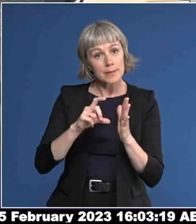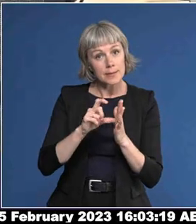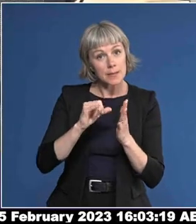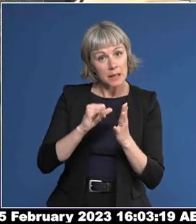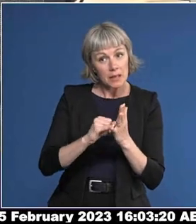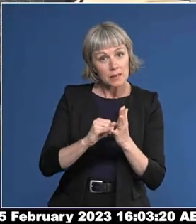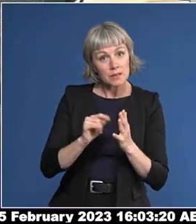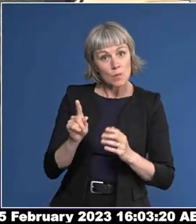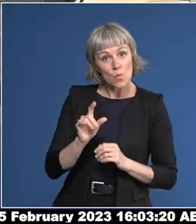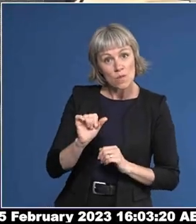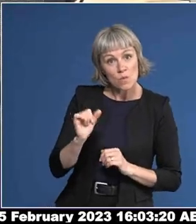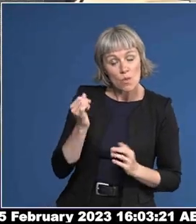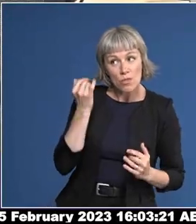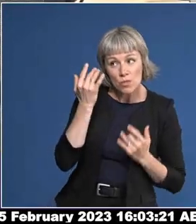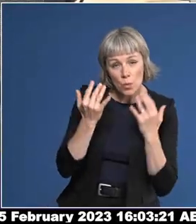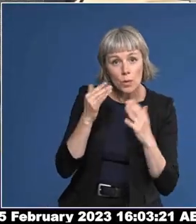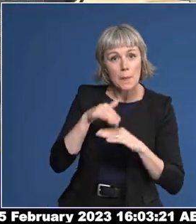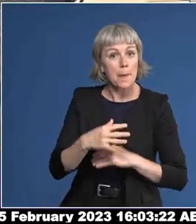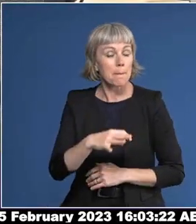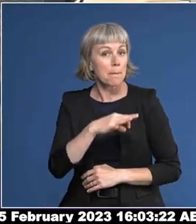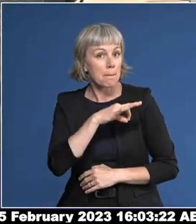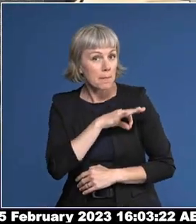benefits or otherwise of national mandatory registration?